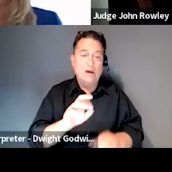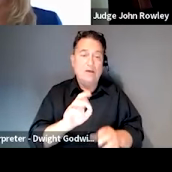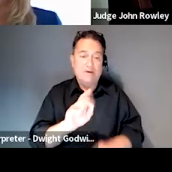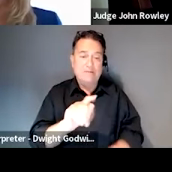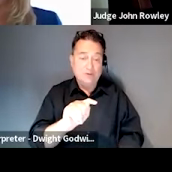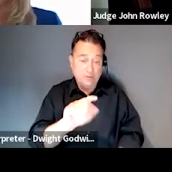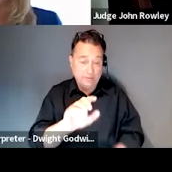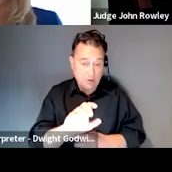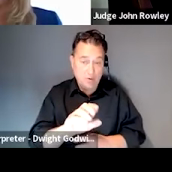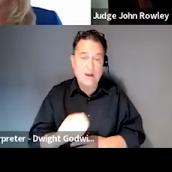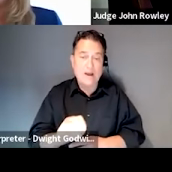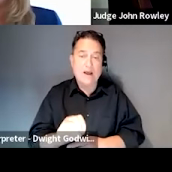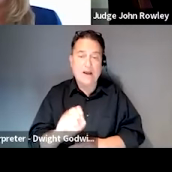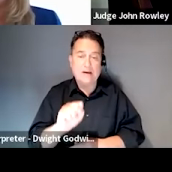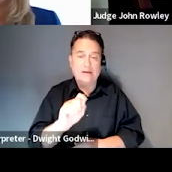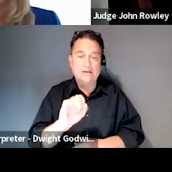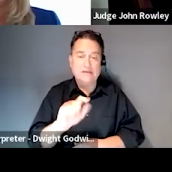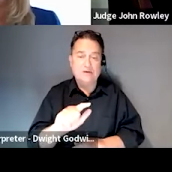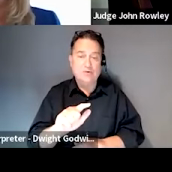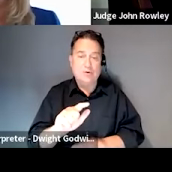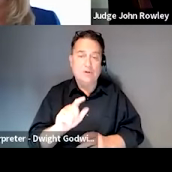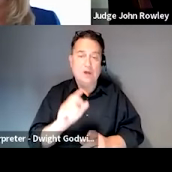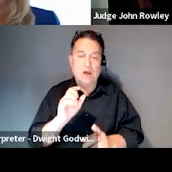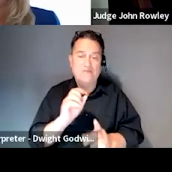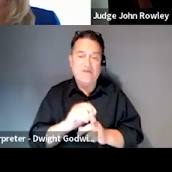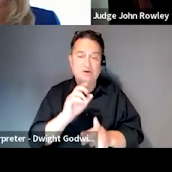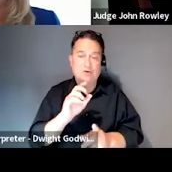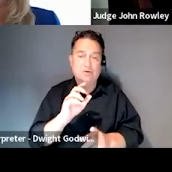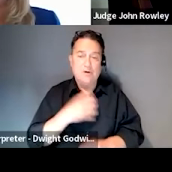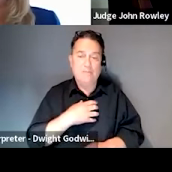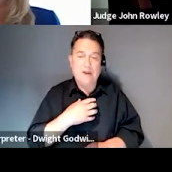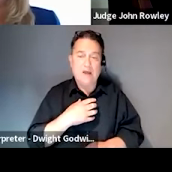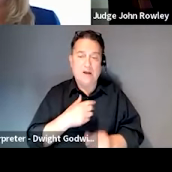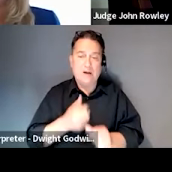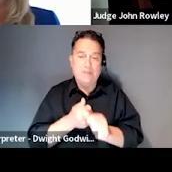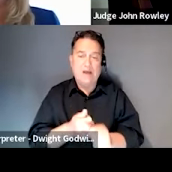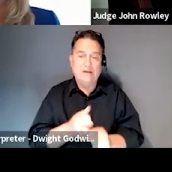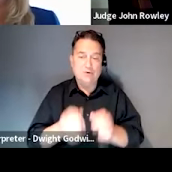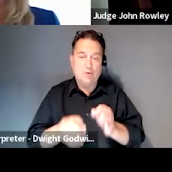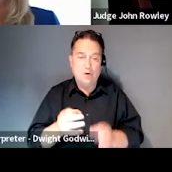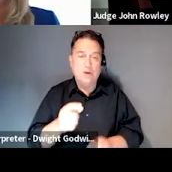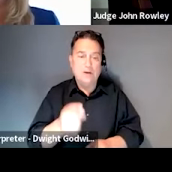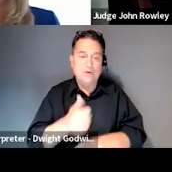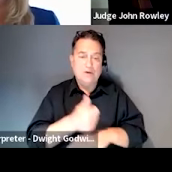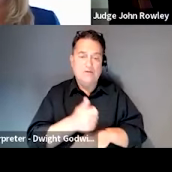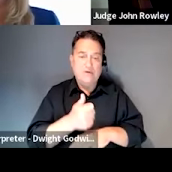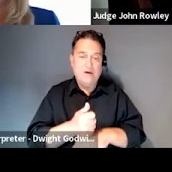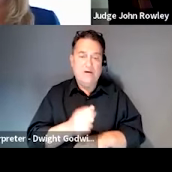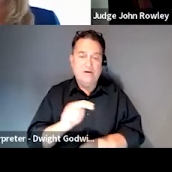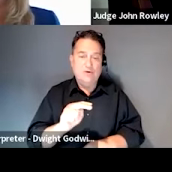and the sexual offender compliance court. Judge Rowley was the founding Chairperson of the New York State Bar Association's